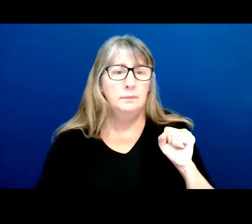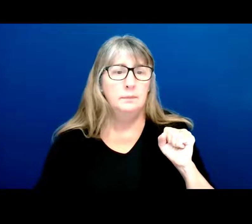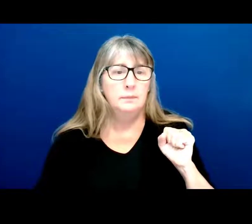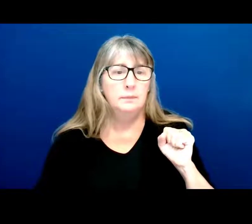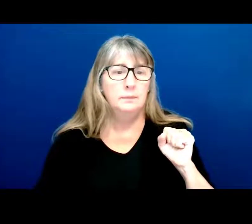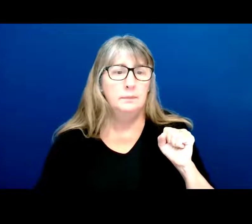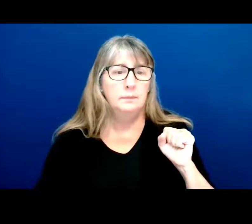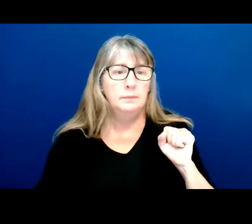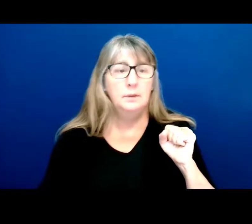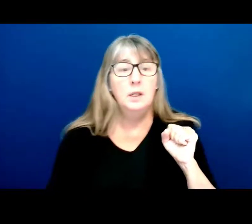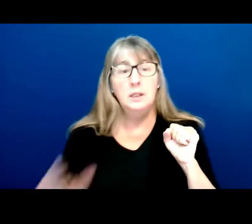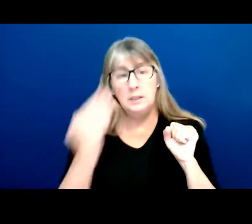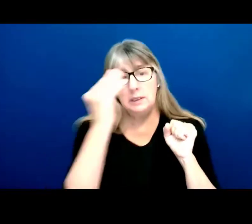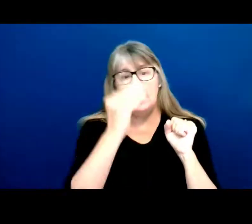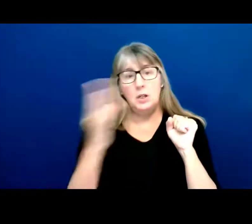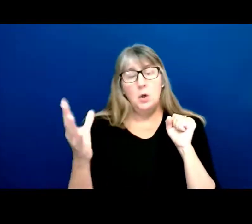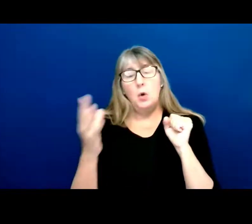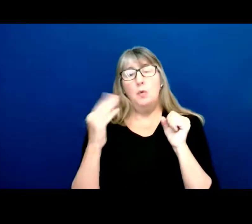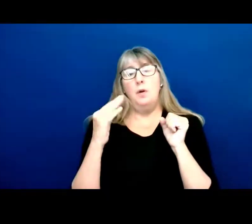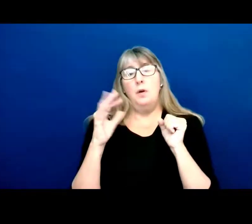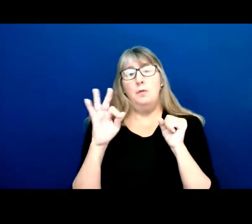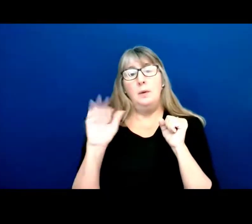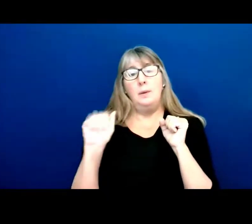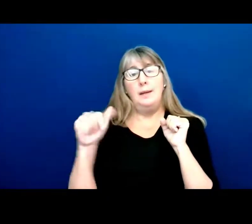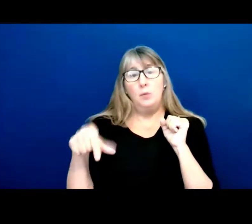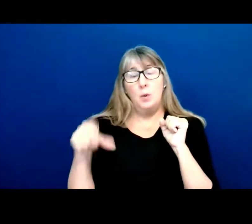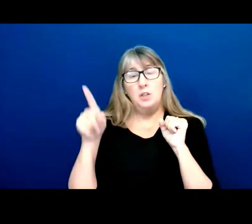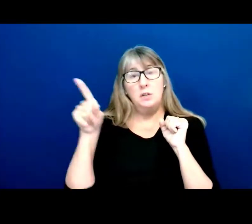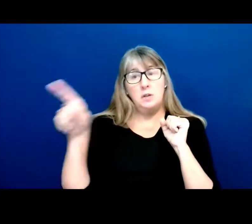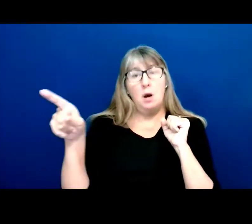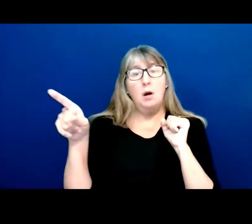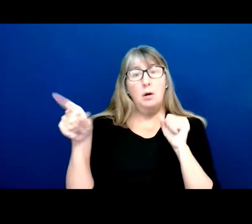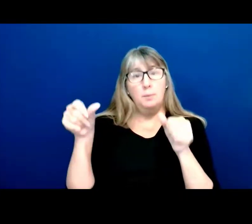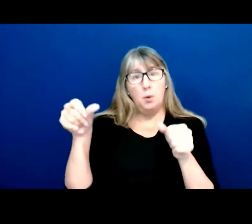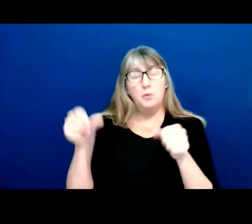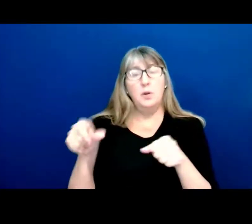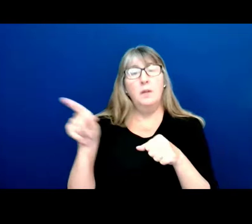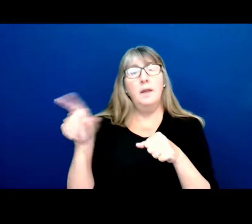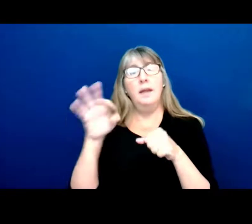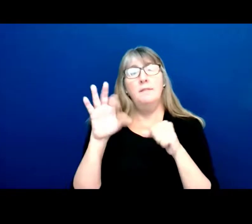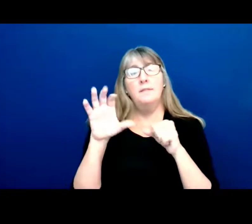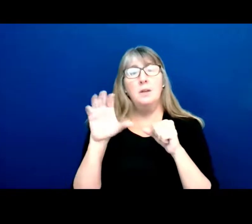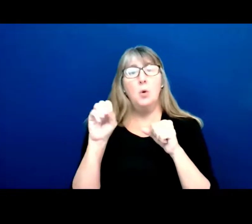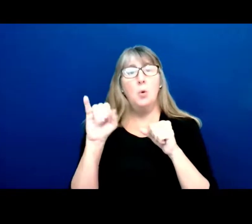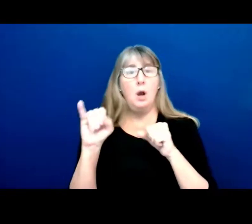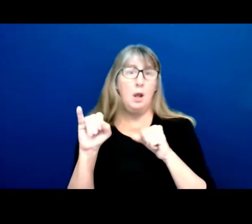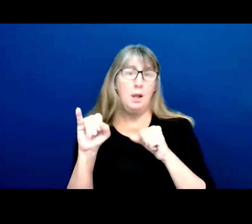the frequently asked questions are posted on the FCOI main web page